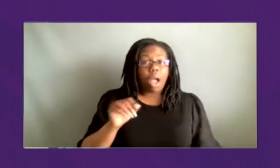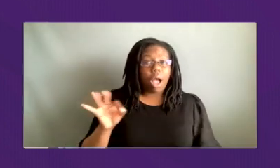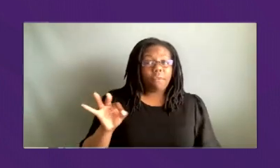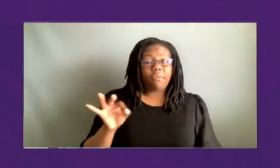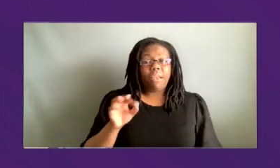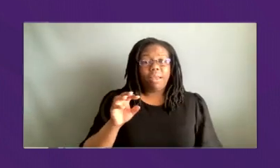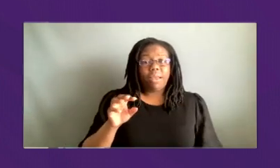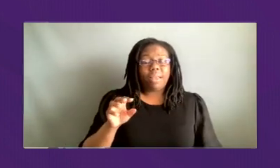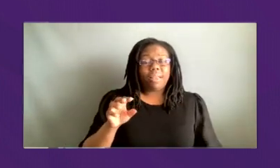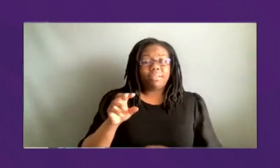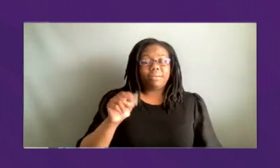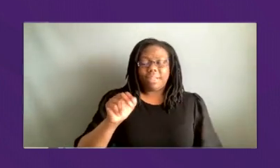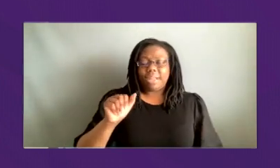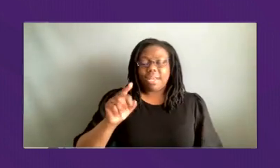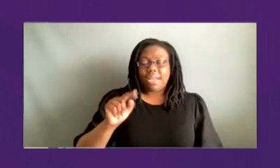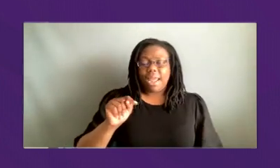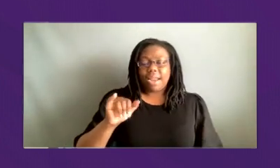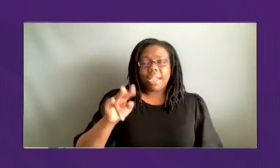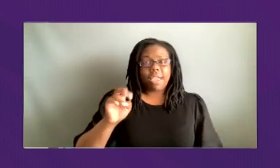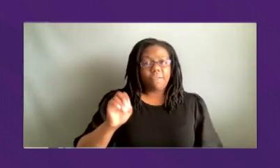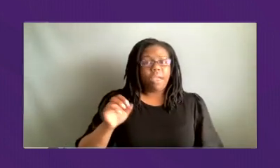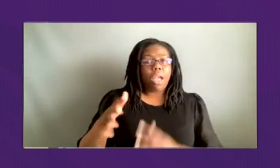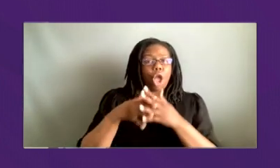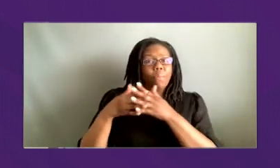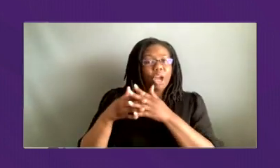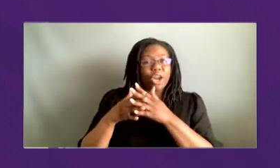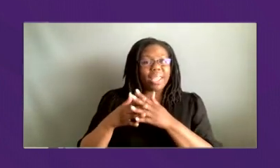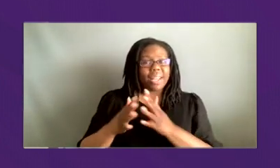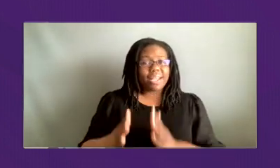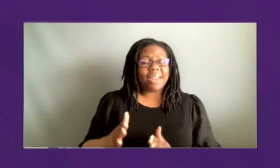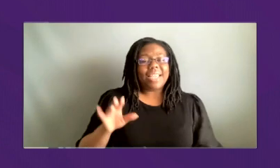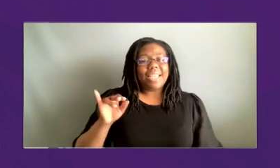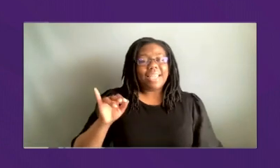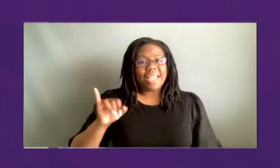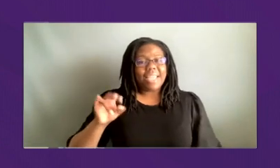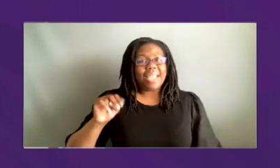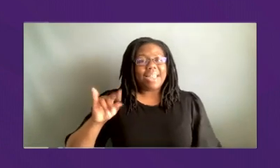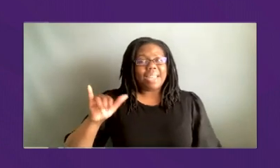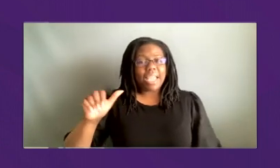of where we got our collections, but it's also a term that has been reclaimed and is